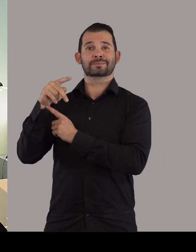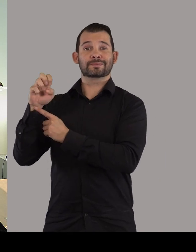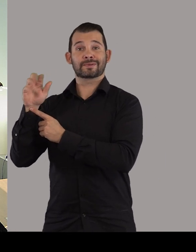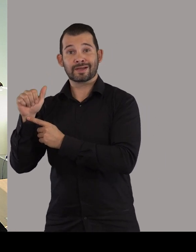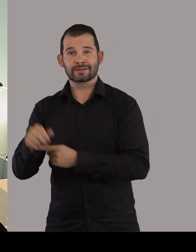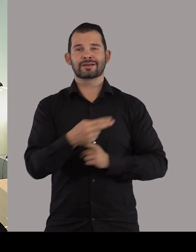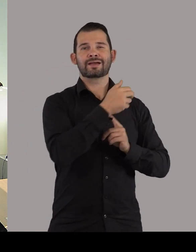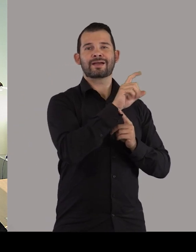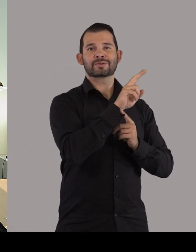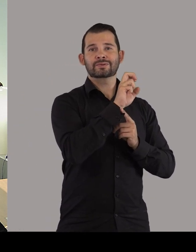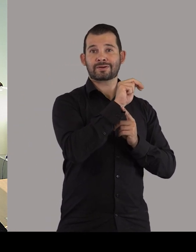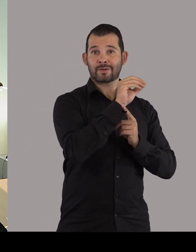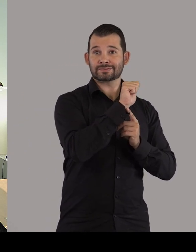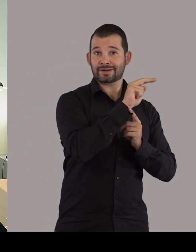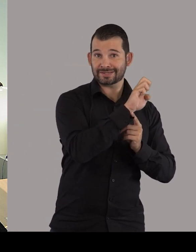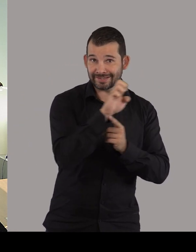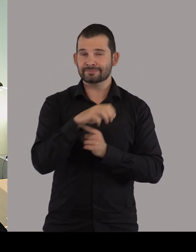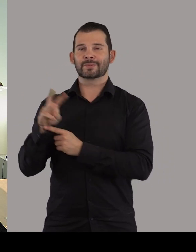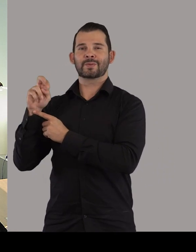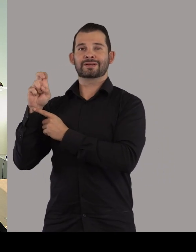the Haudenosaunee and the Wendat peoples